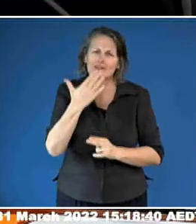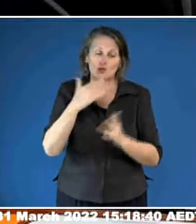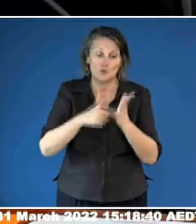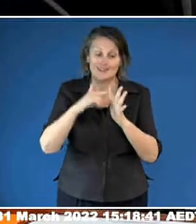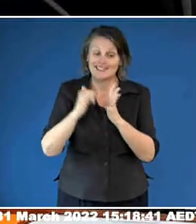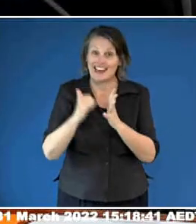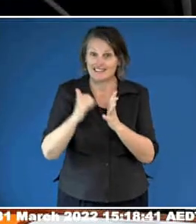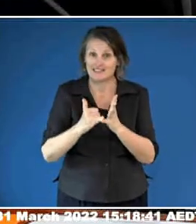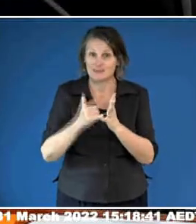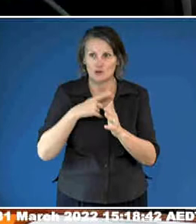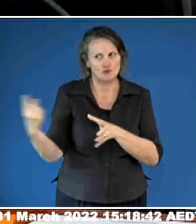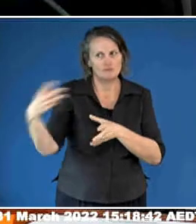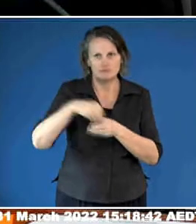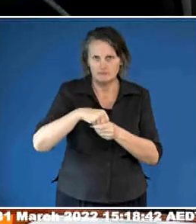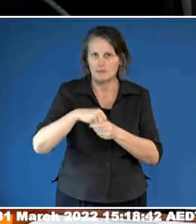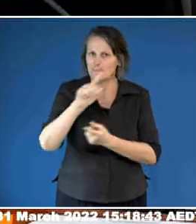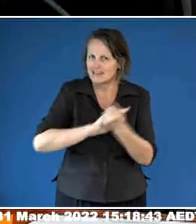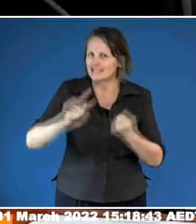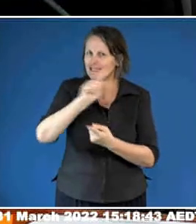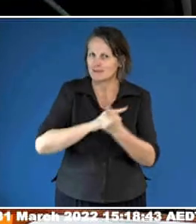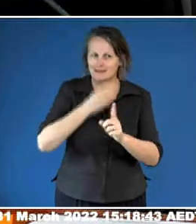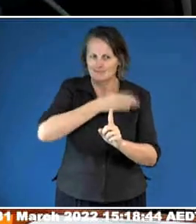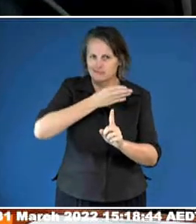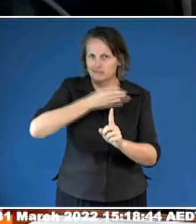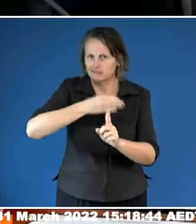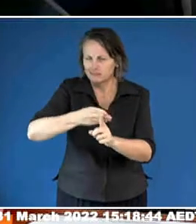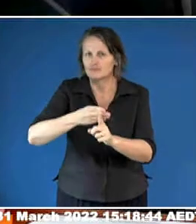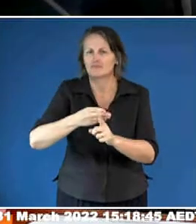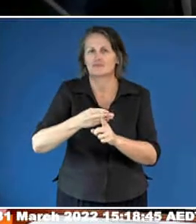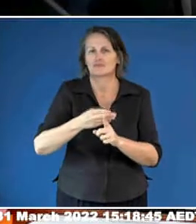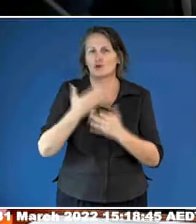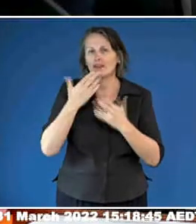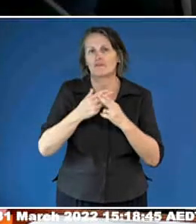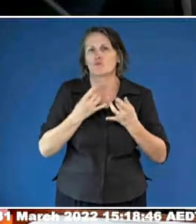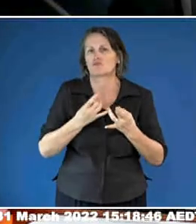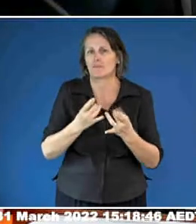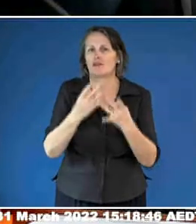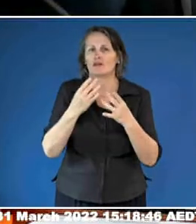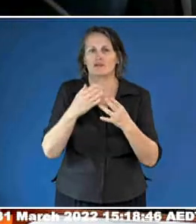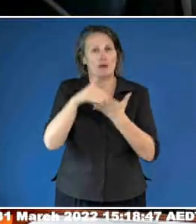really indebted to your support for the preparation of the hearing. Thank you, Chair. Thank you, Commissioners.